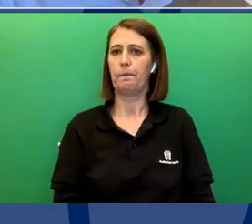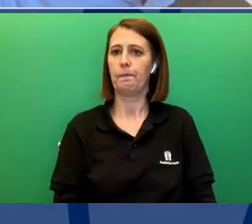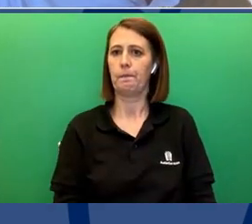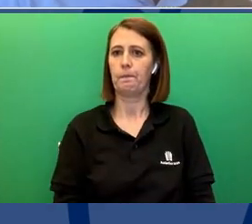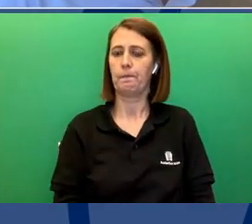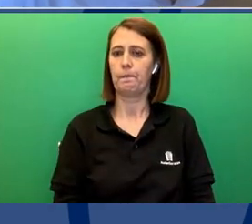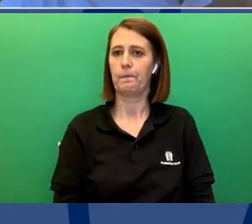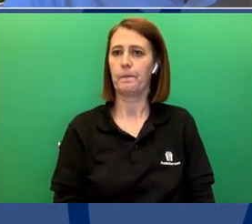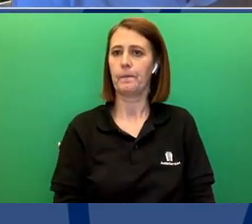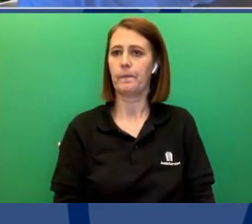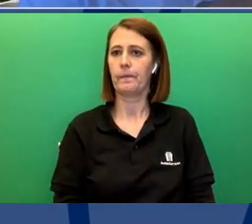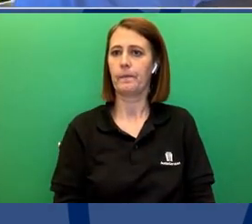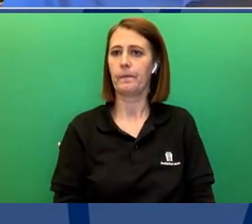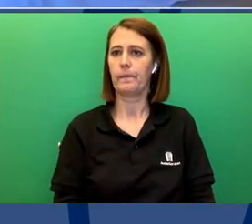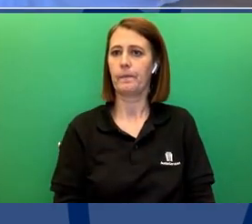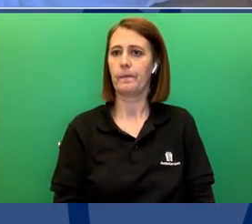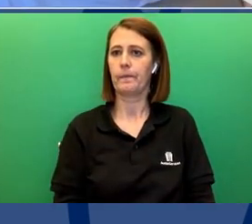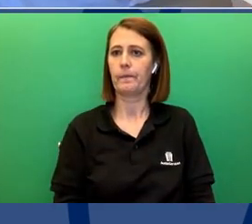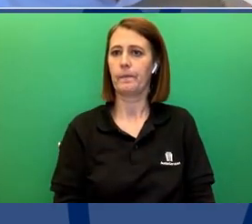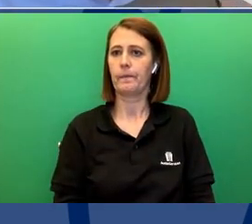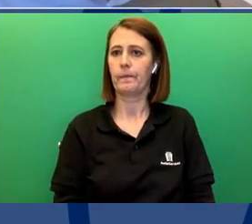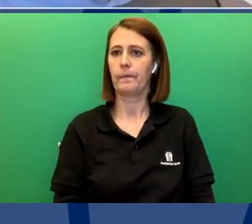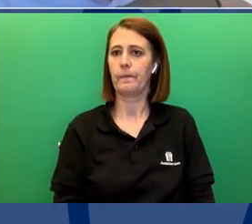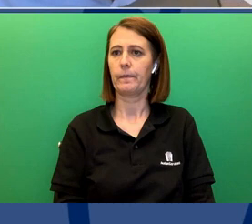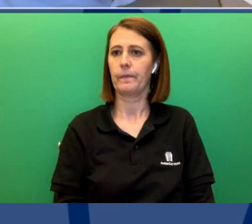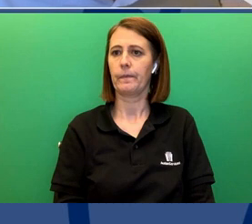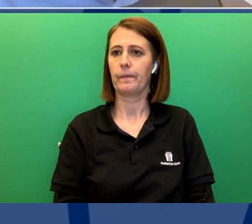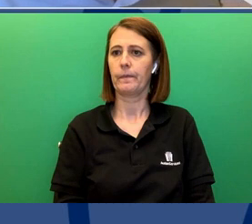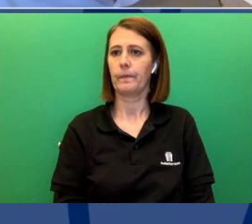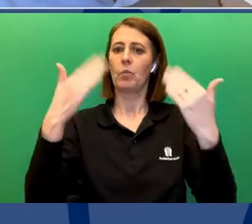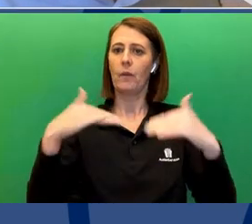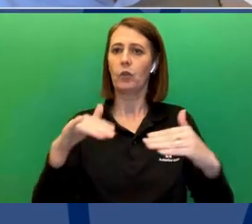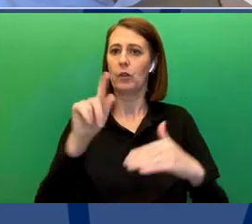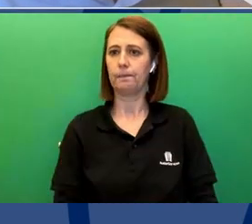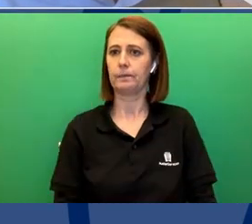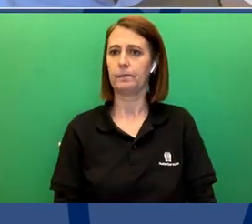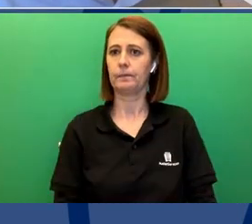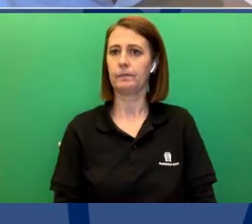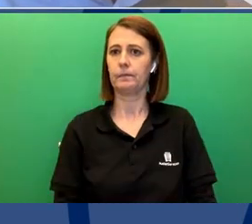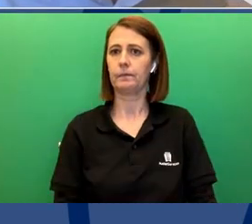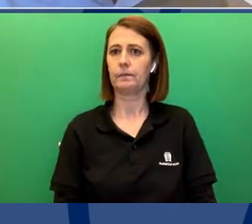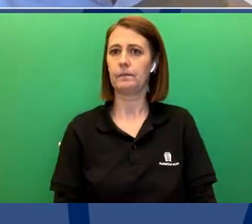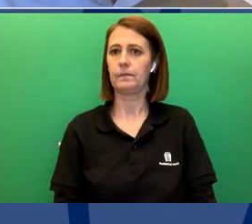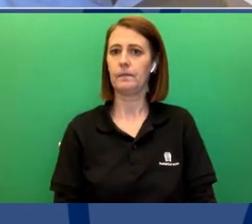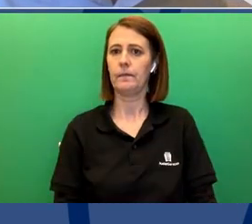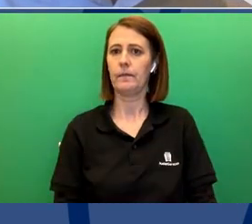on to the next one. So the point ‑ the point, I guess, that I emphasised before for microbusiness